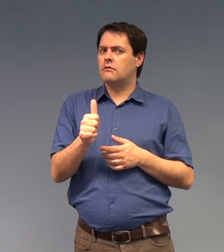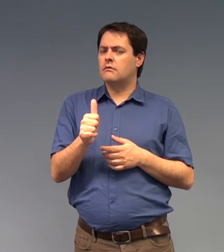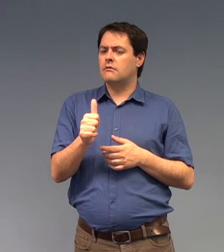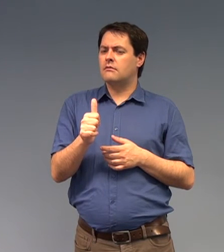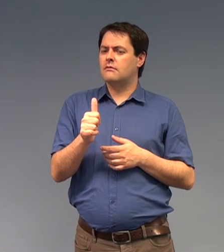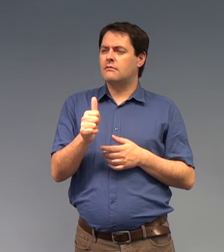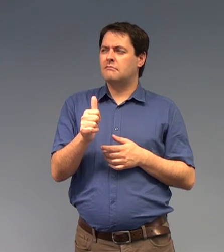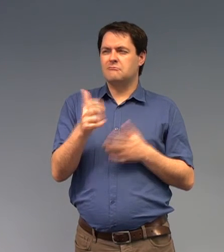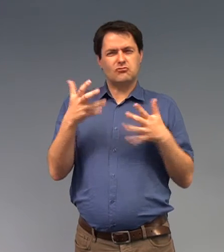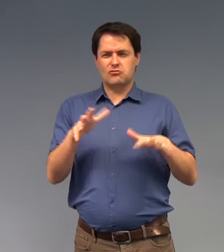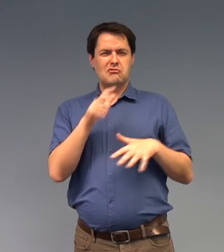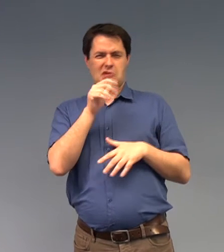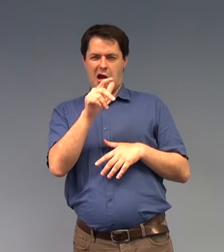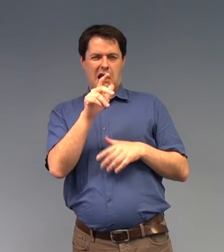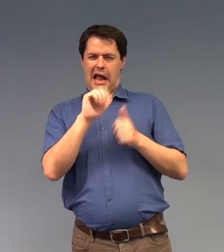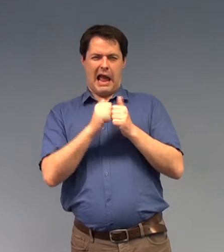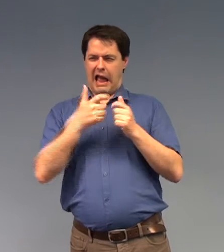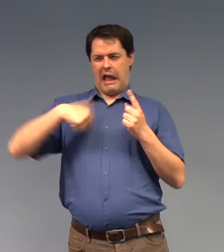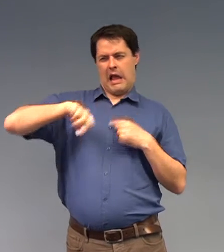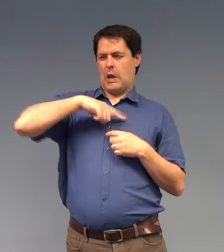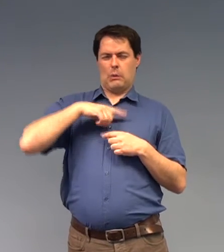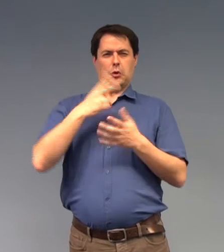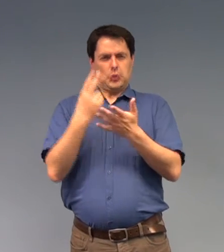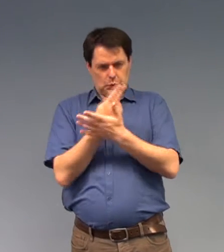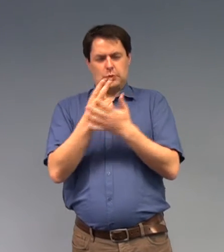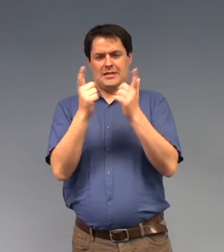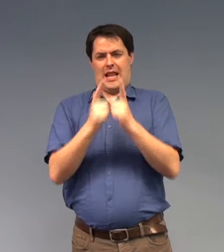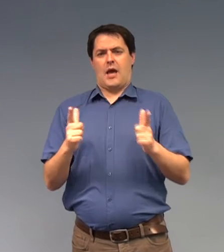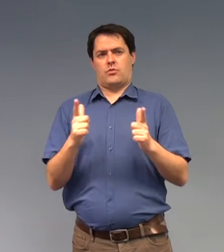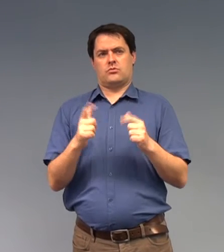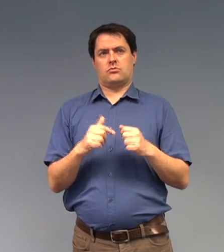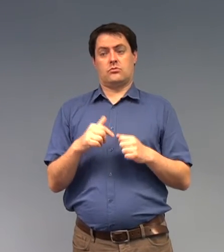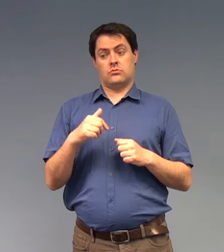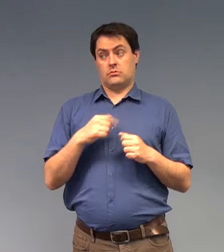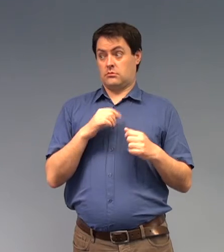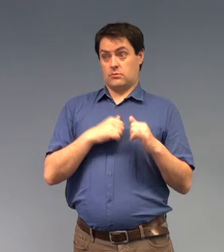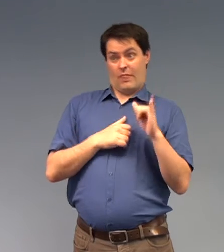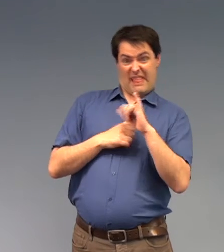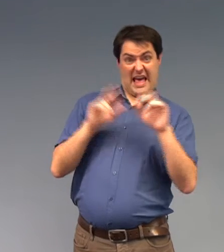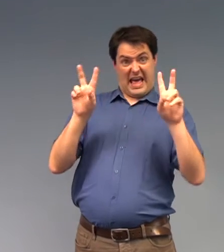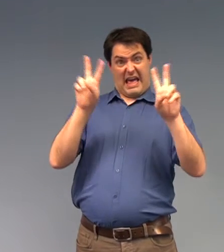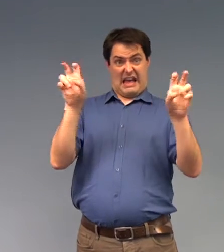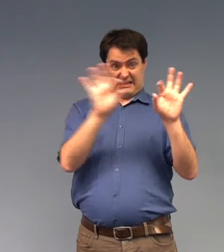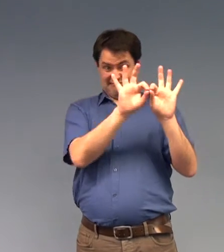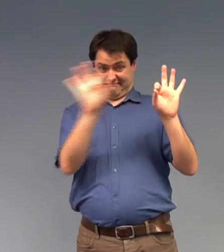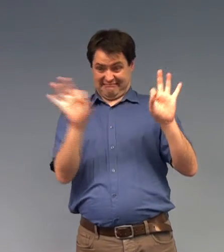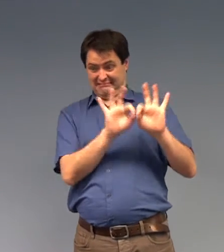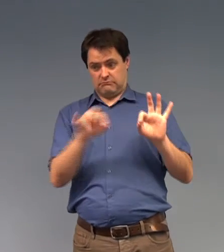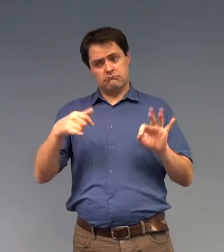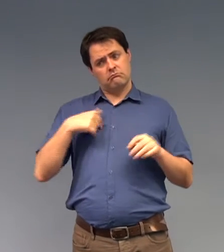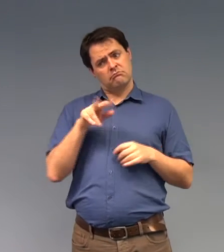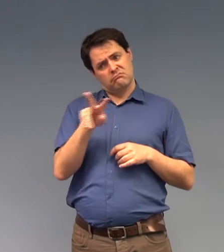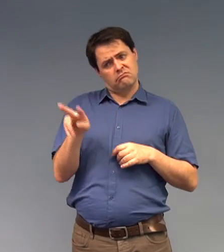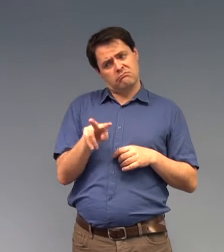But sometimes, it's not that. It's not that somebody's not using language in a syntactically appropriate way.